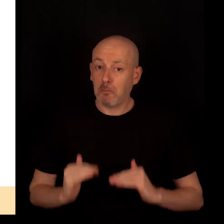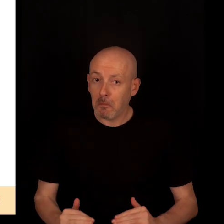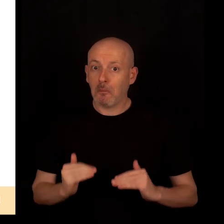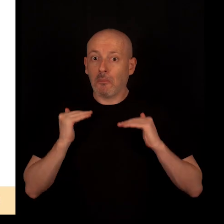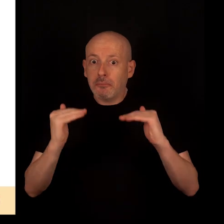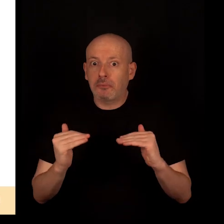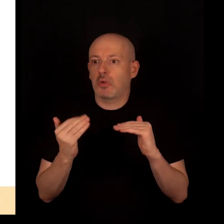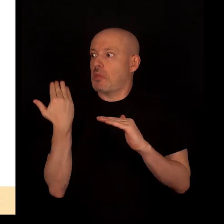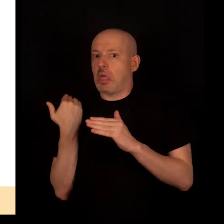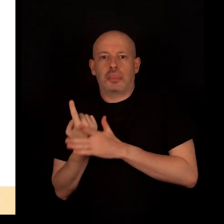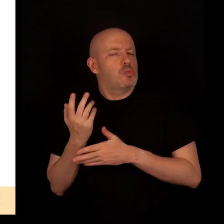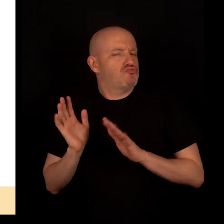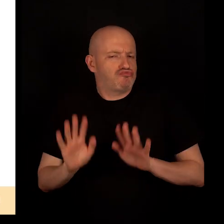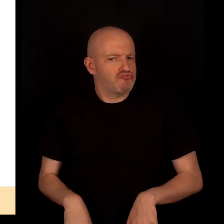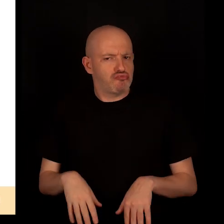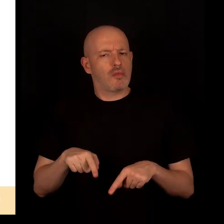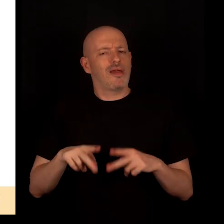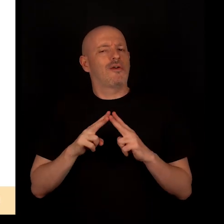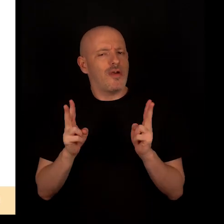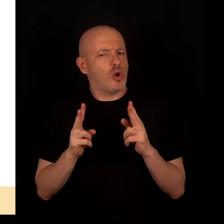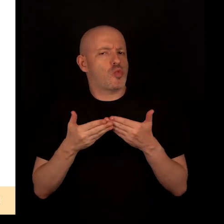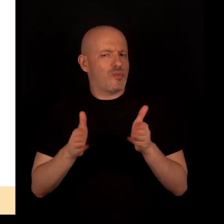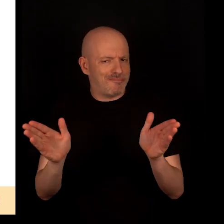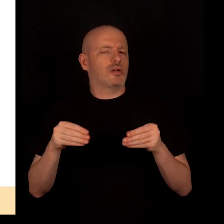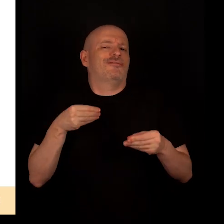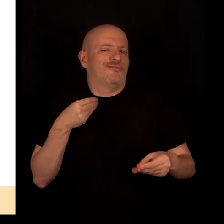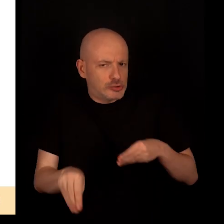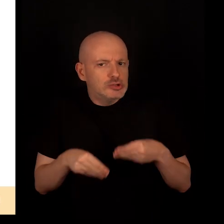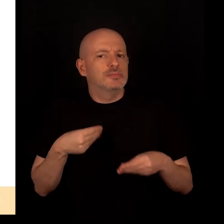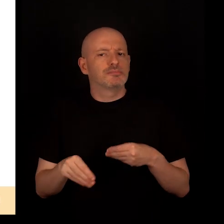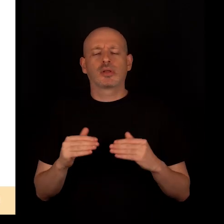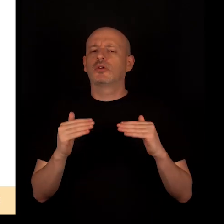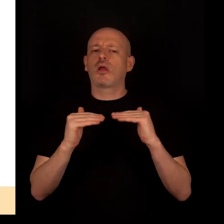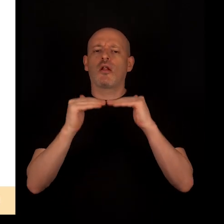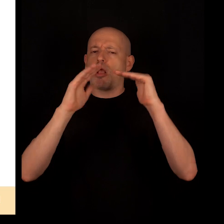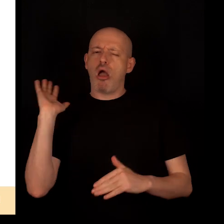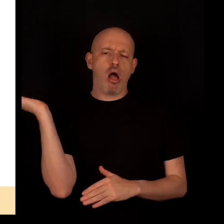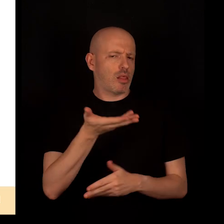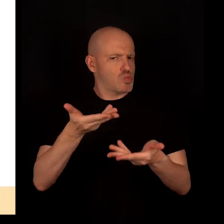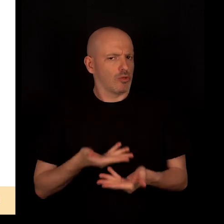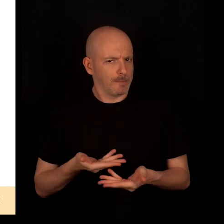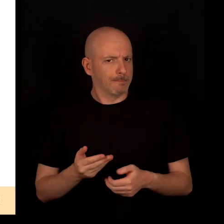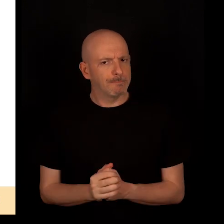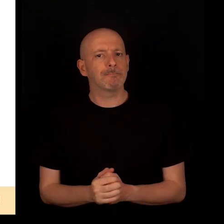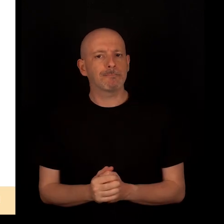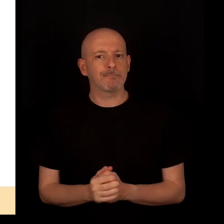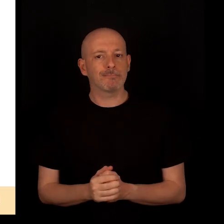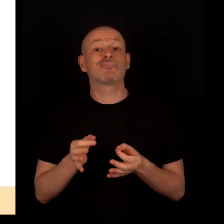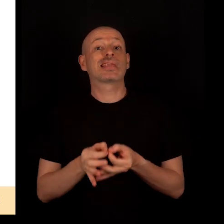amateurs, professionals, emerging... As we said, this is very open, very flexible. We welcome all levels.